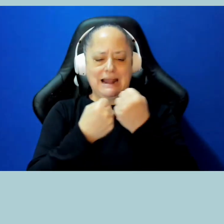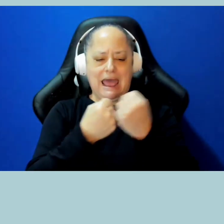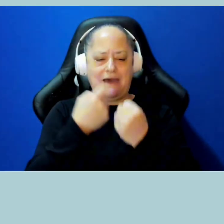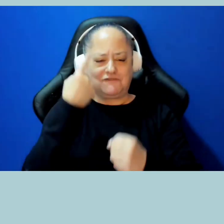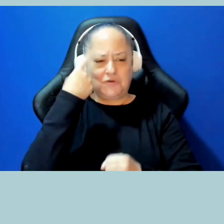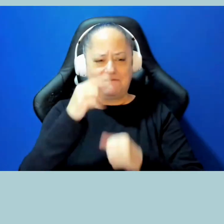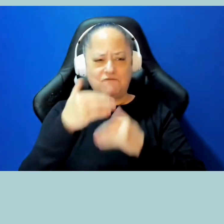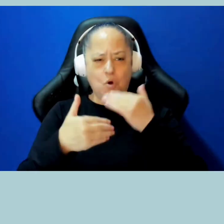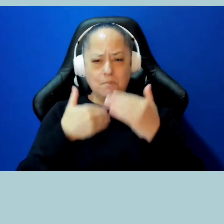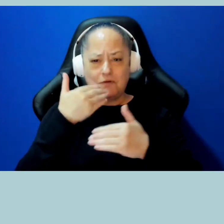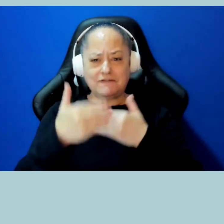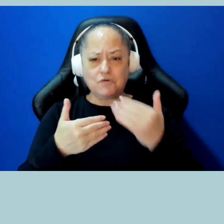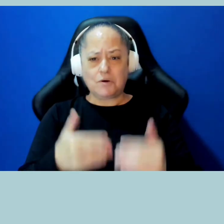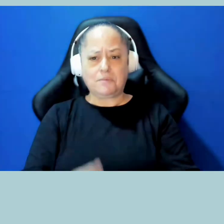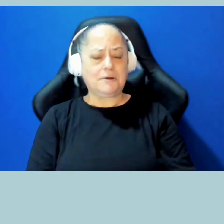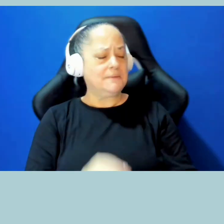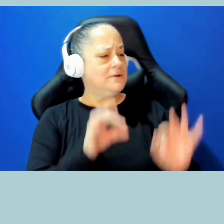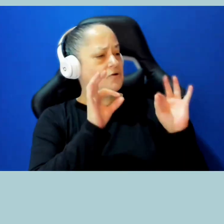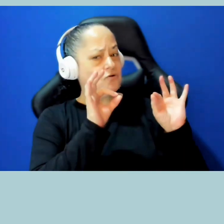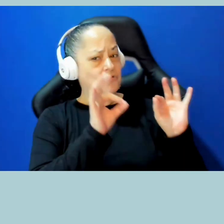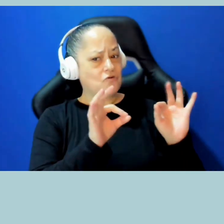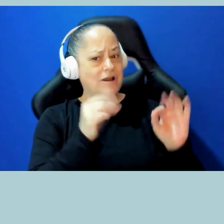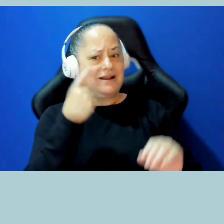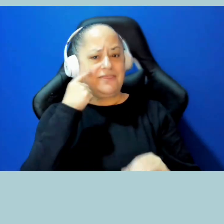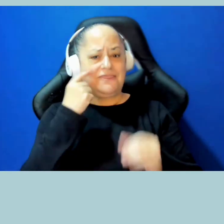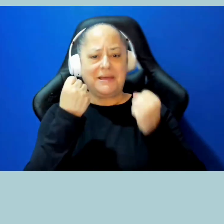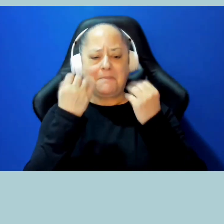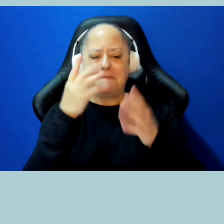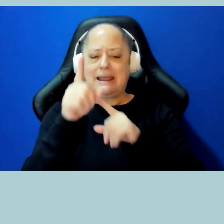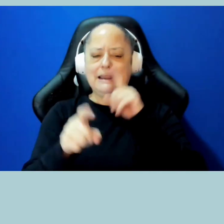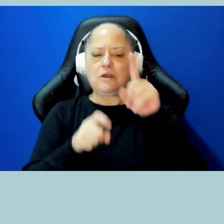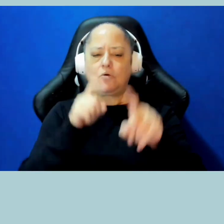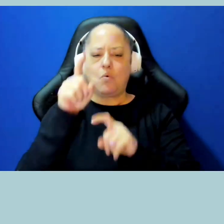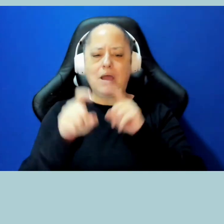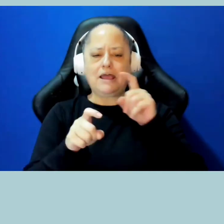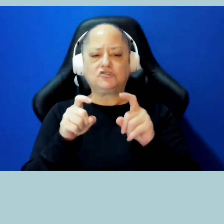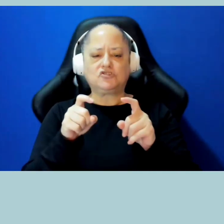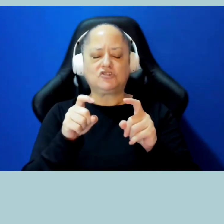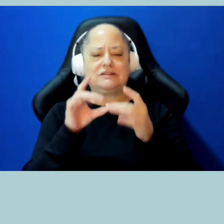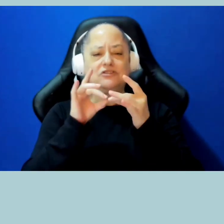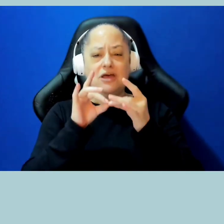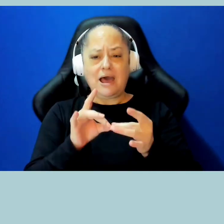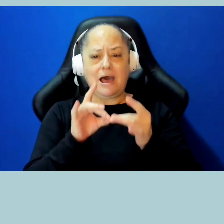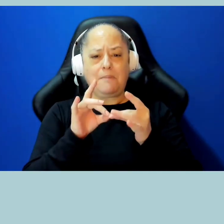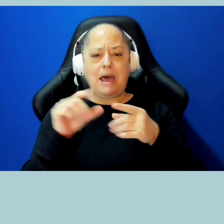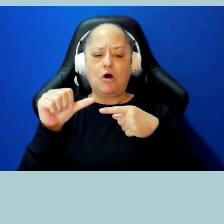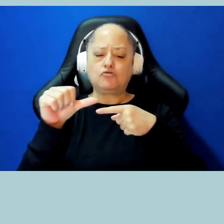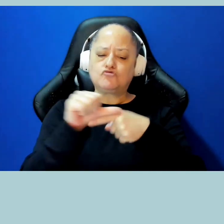Great. I think there are a lot of questions also coming in sort of about training and education,